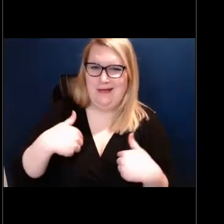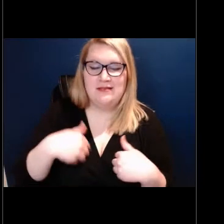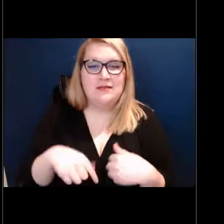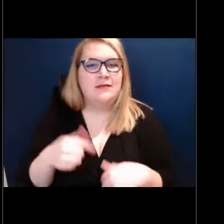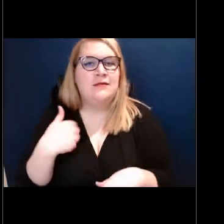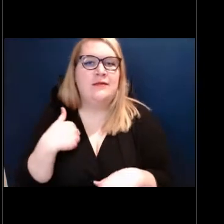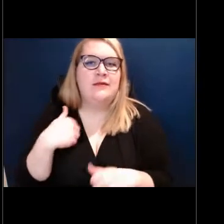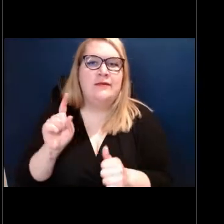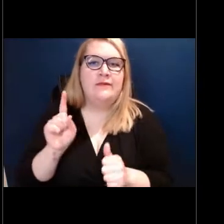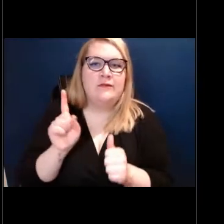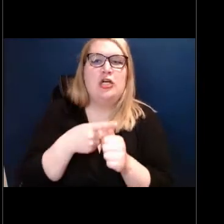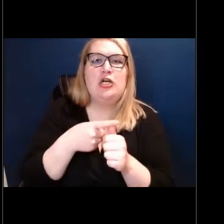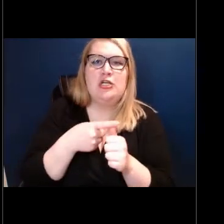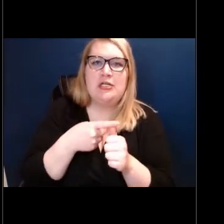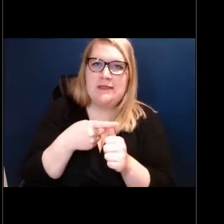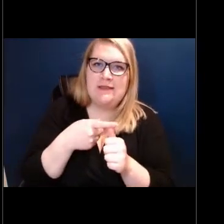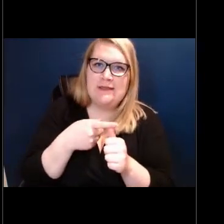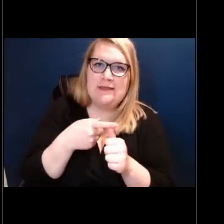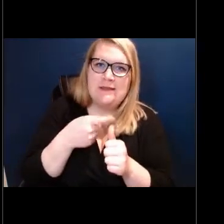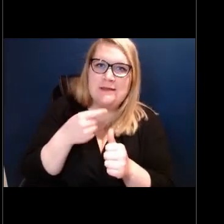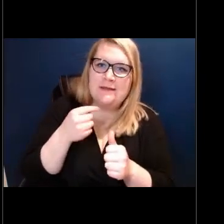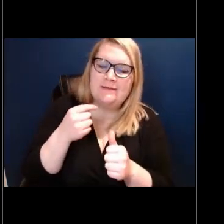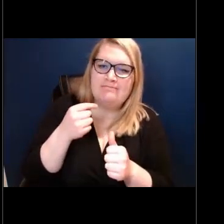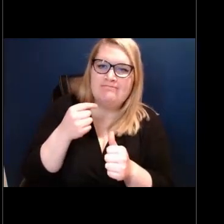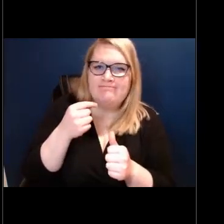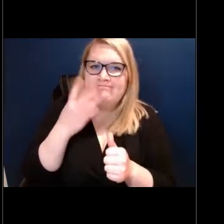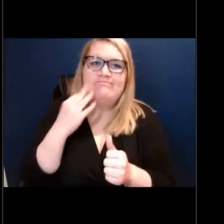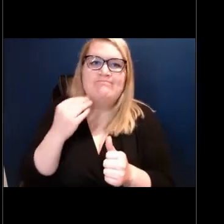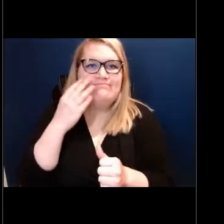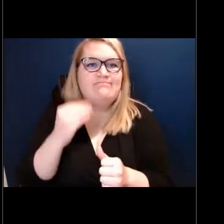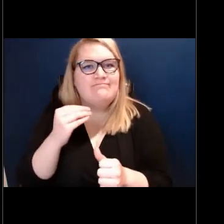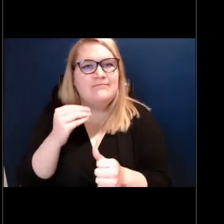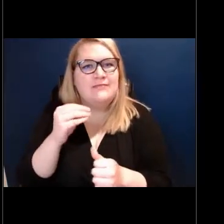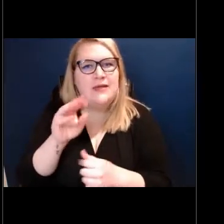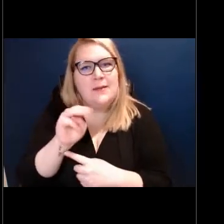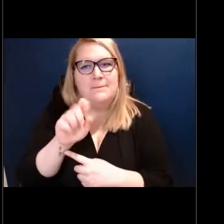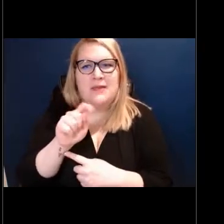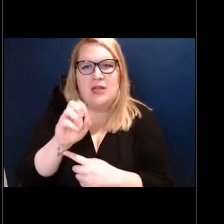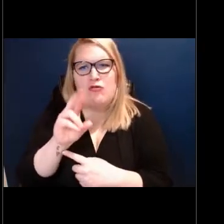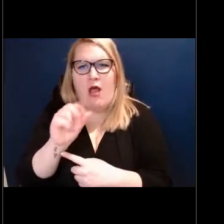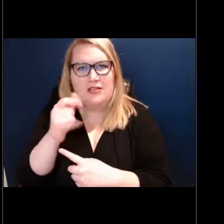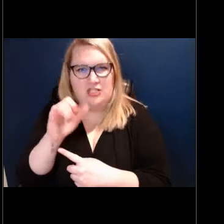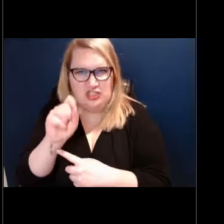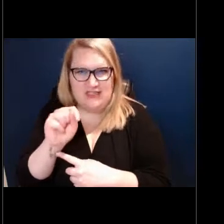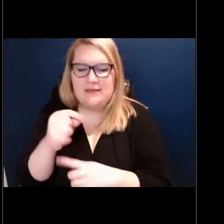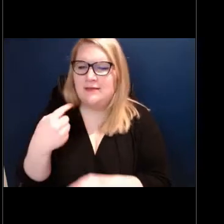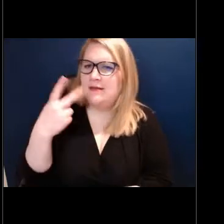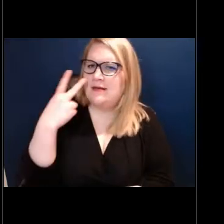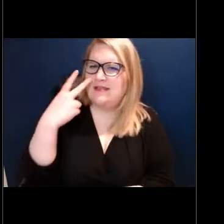and start at being a scientist or meteorologist when I saw a very big tornado when I was out camping with my family.